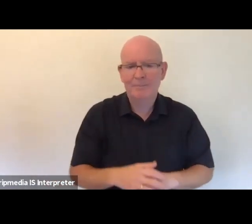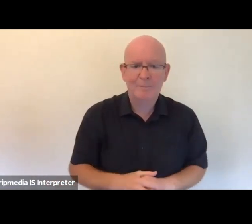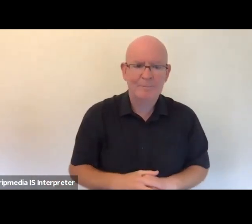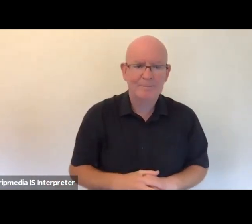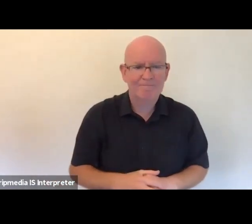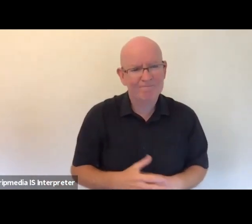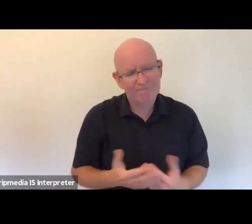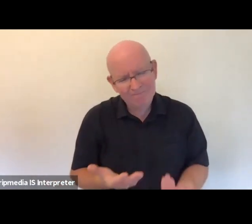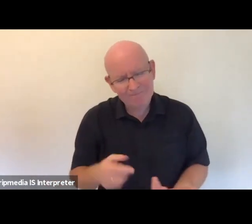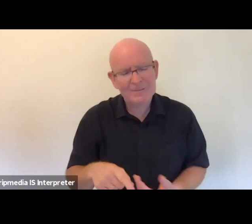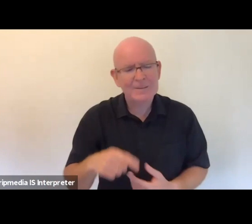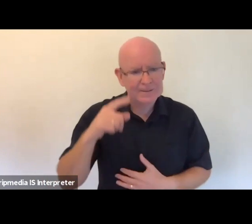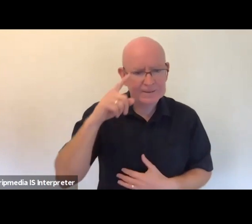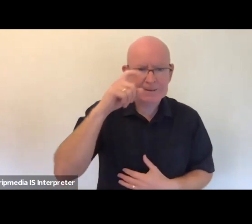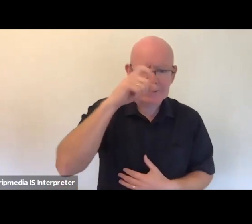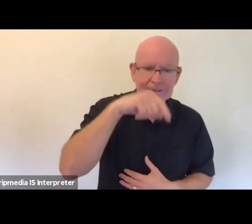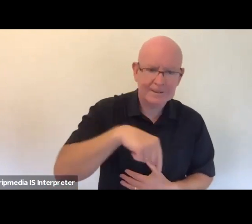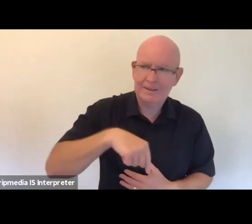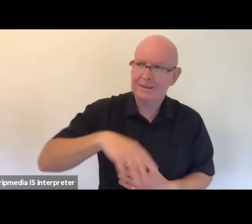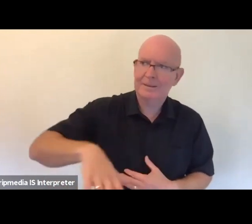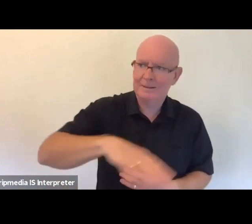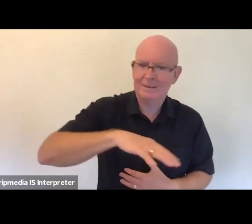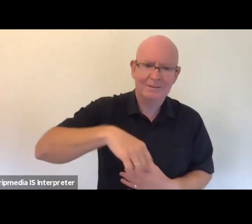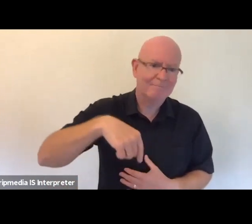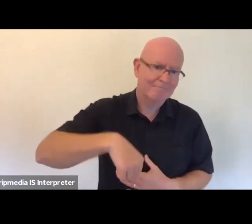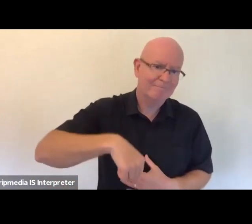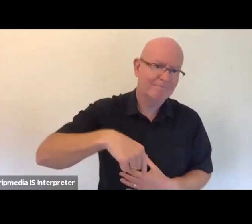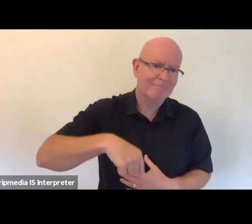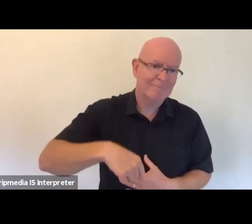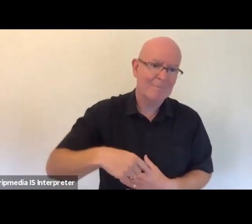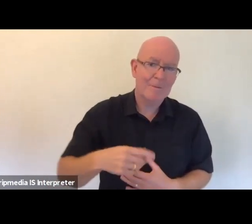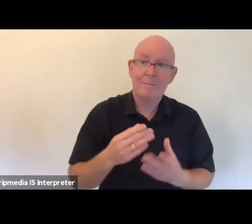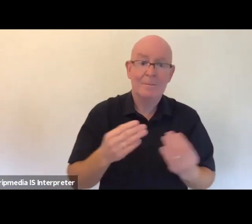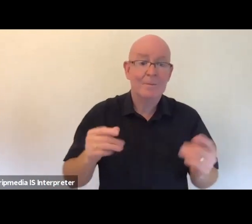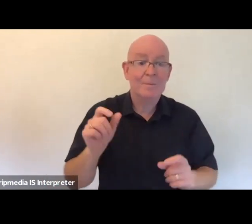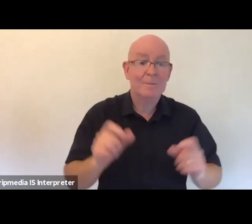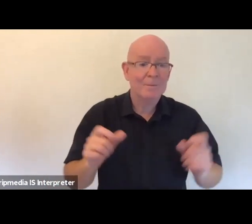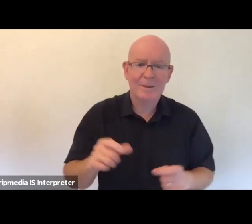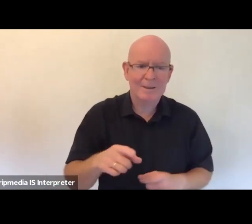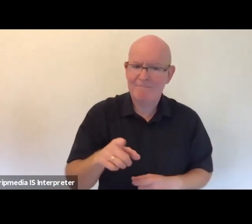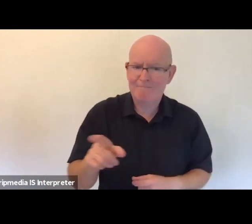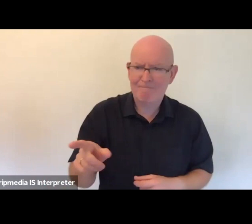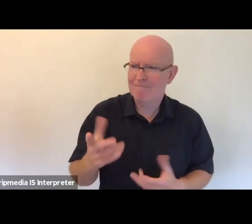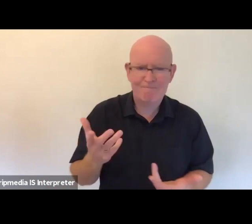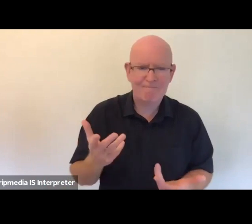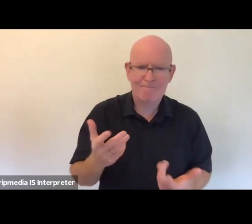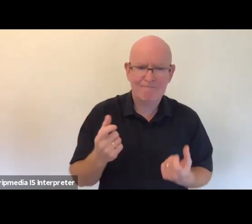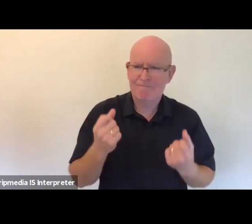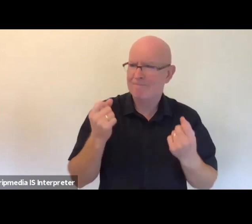they don’t understand about the information. They even… they don’t have access to the information about…